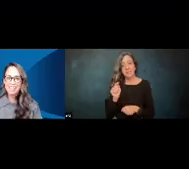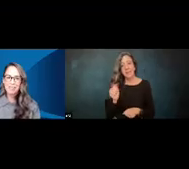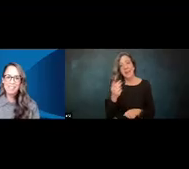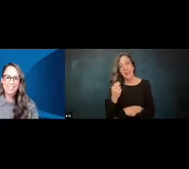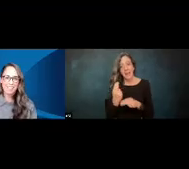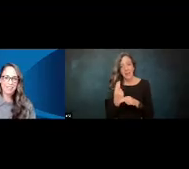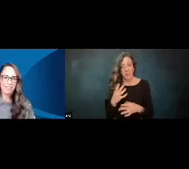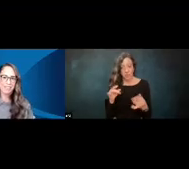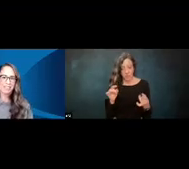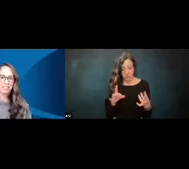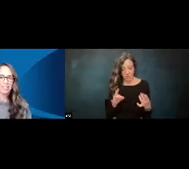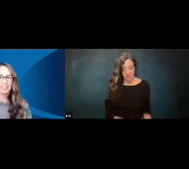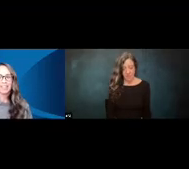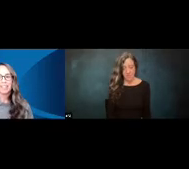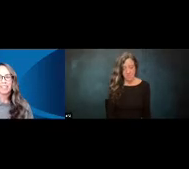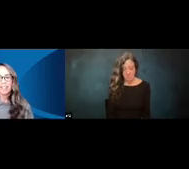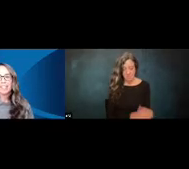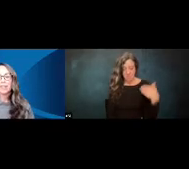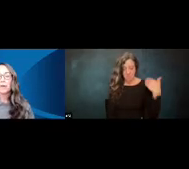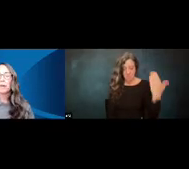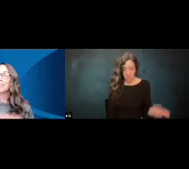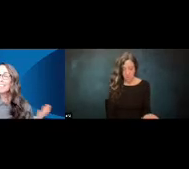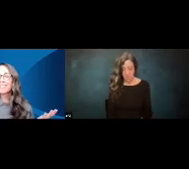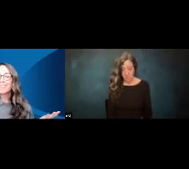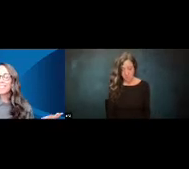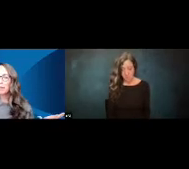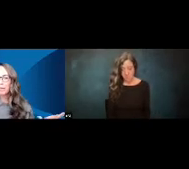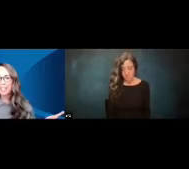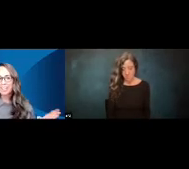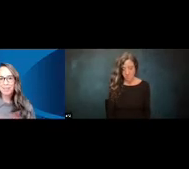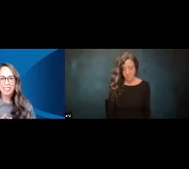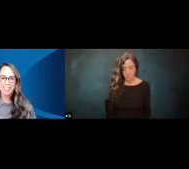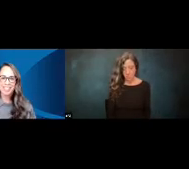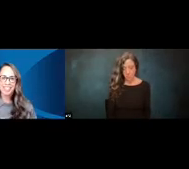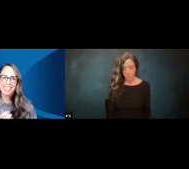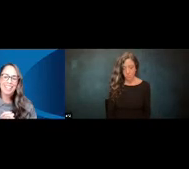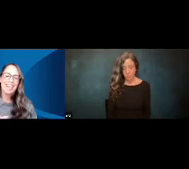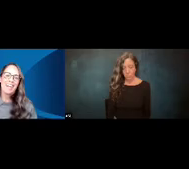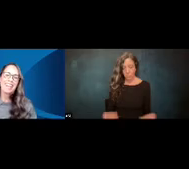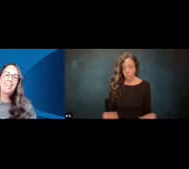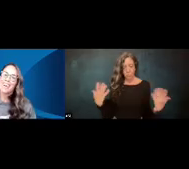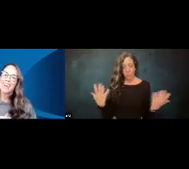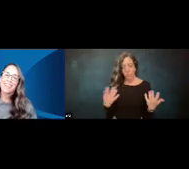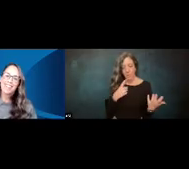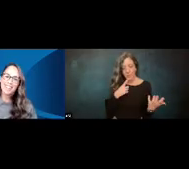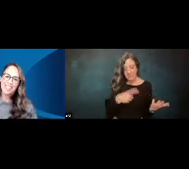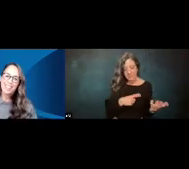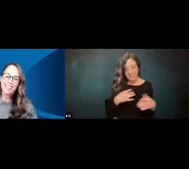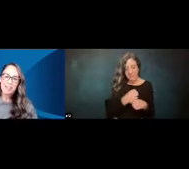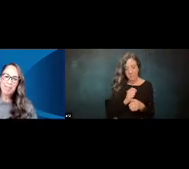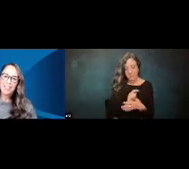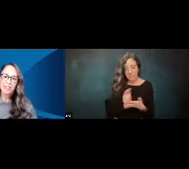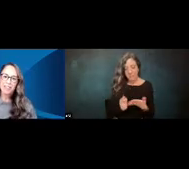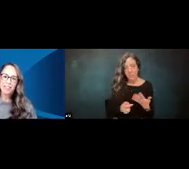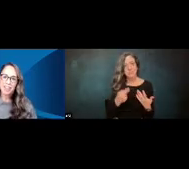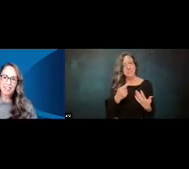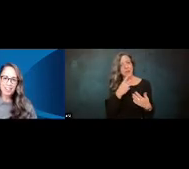Next slide, please. So, what is the SPPI summary series? They are a collection of one-page overview